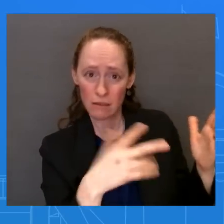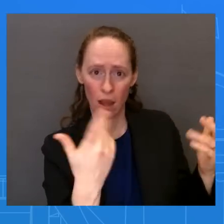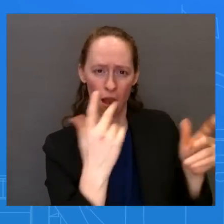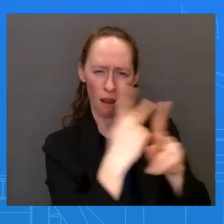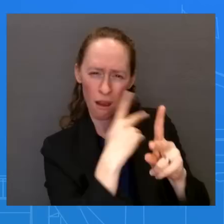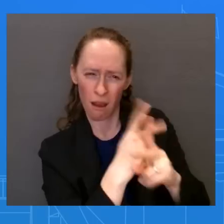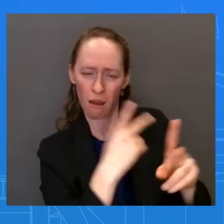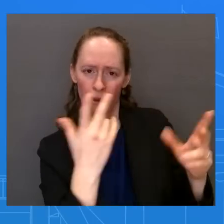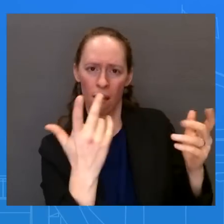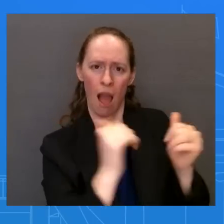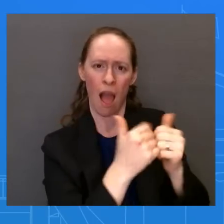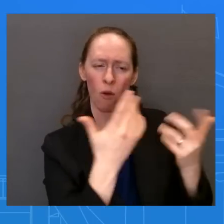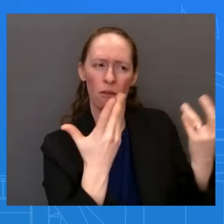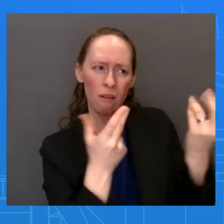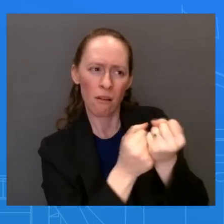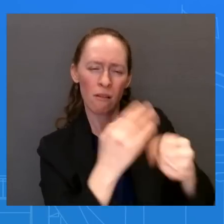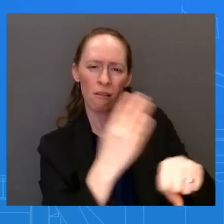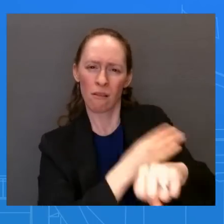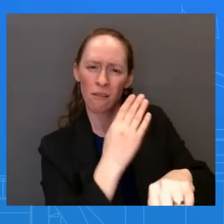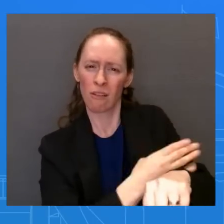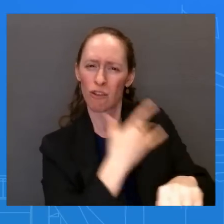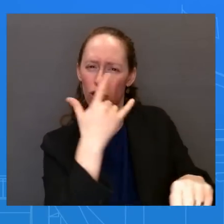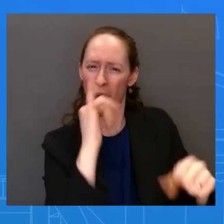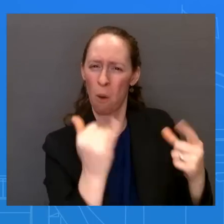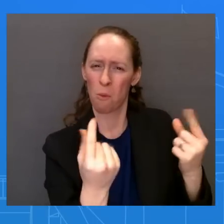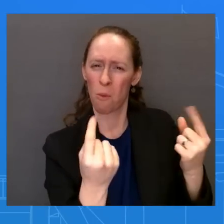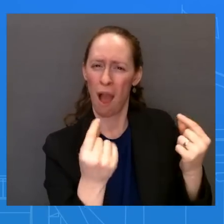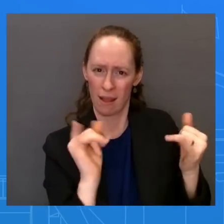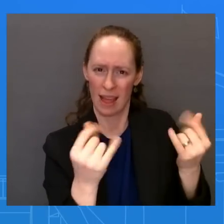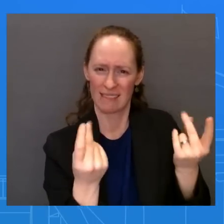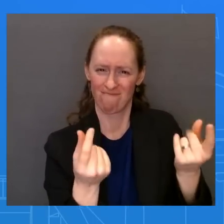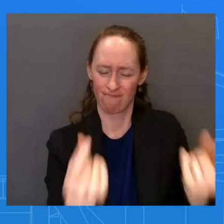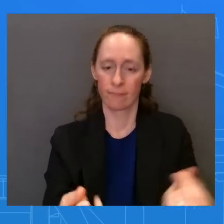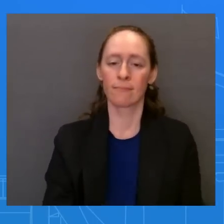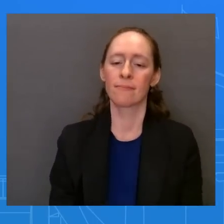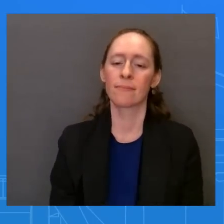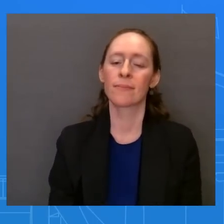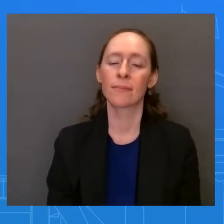have already deployed to California to support response and recovery operations